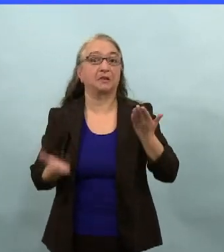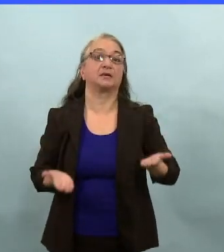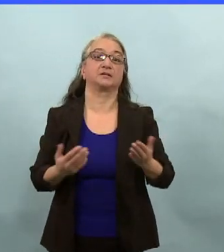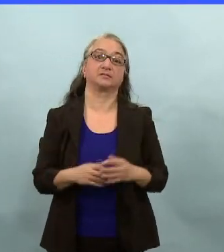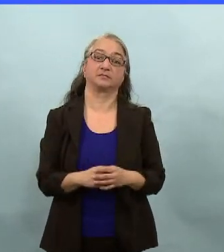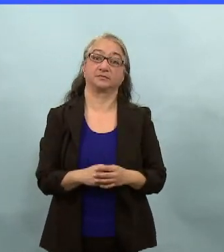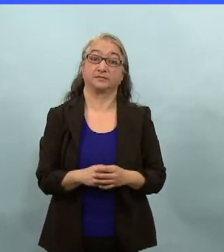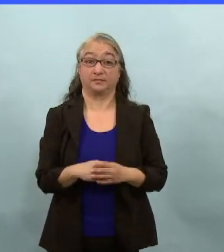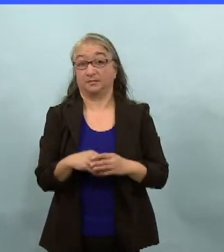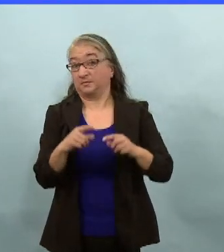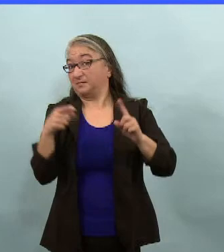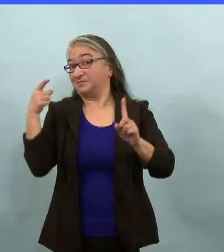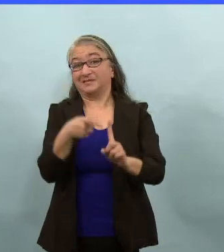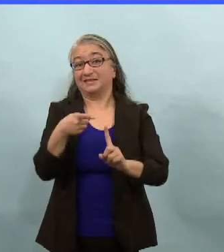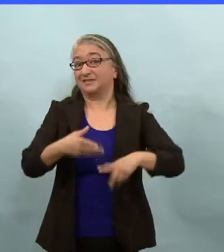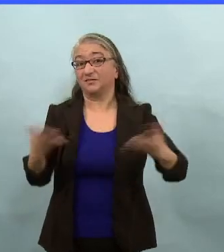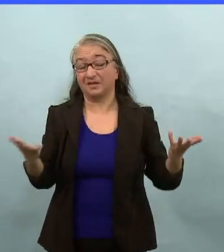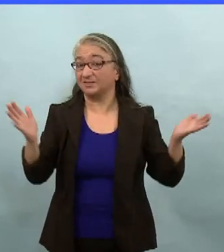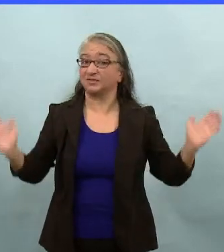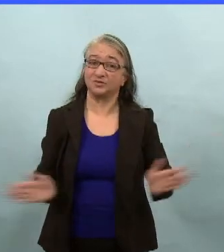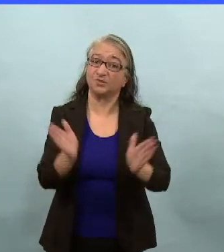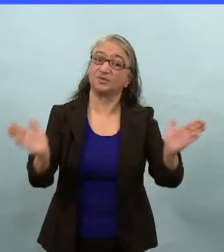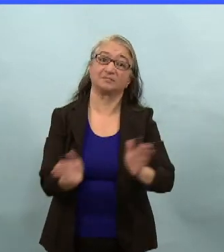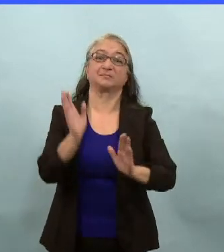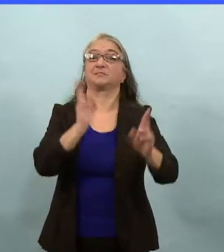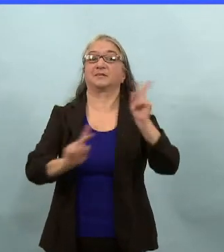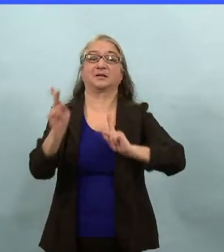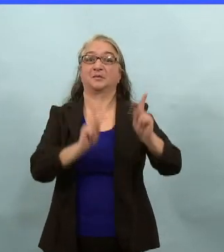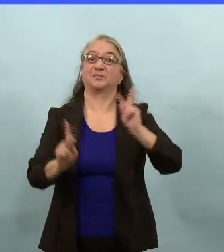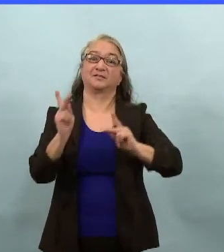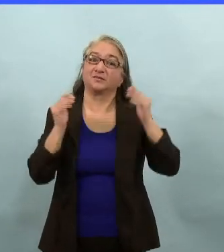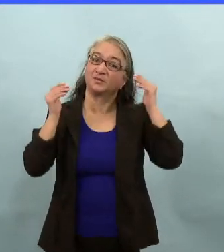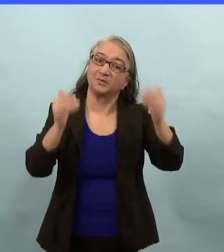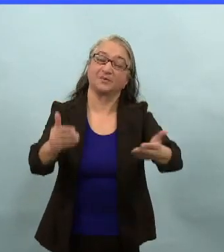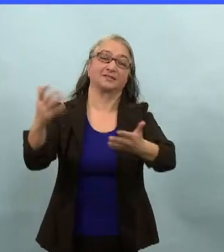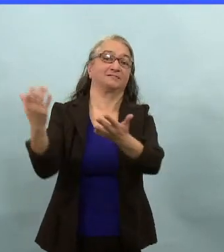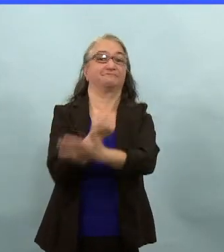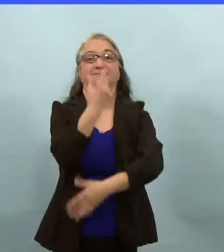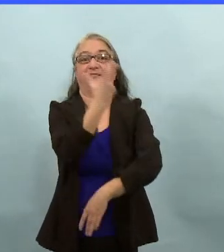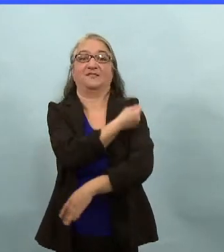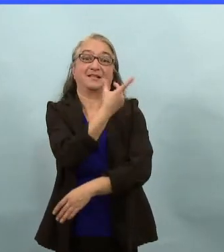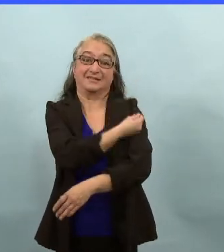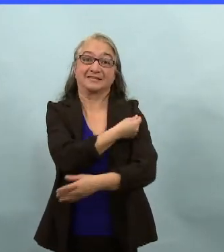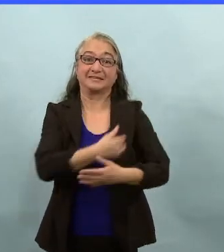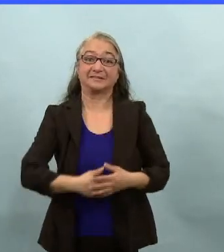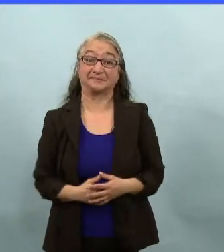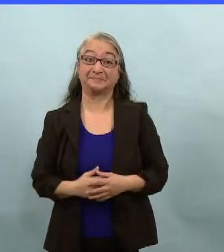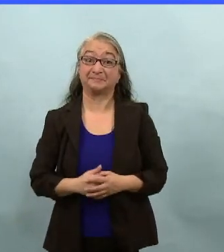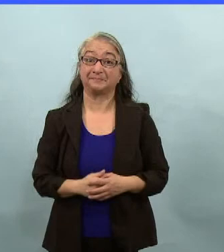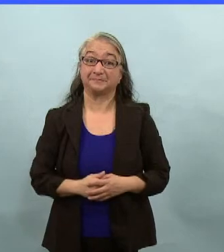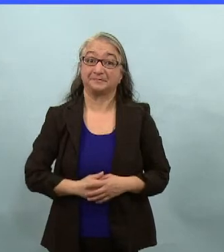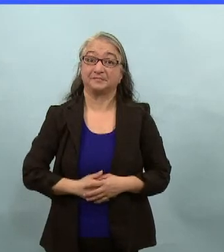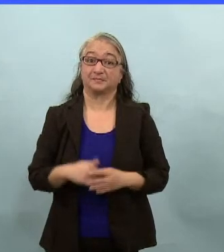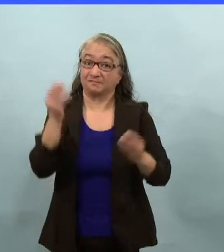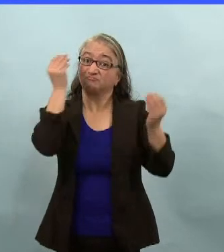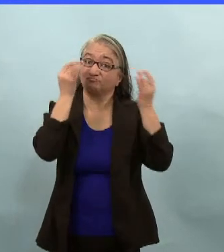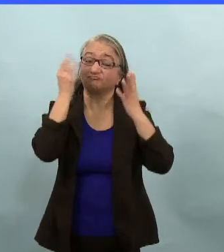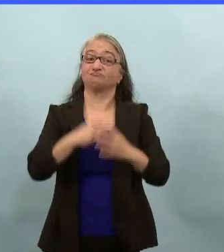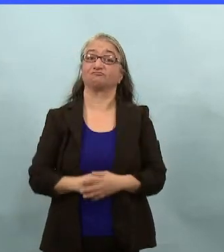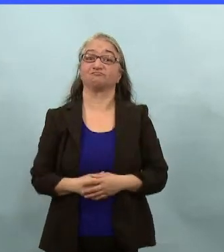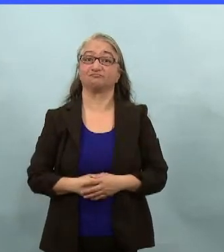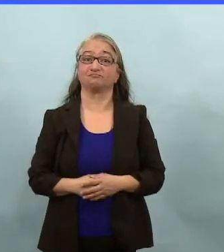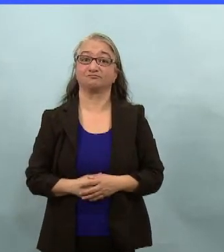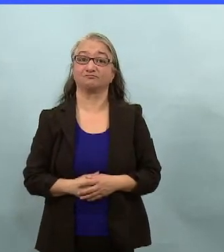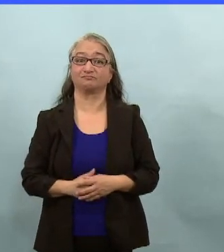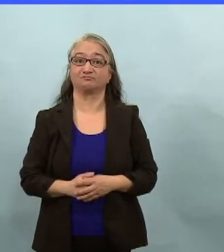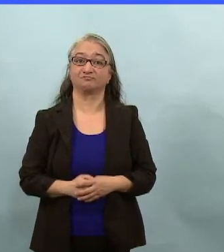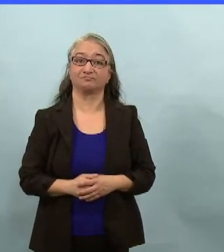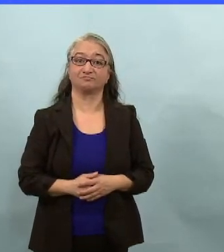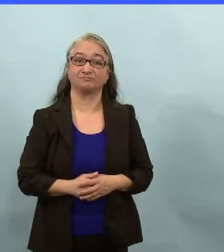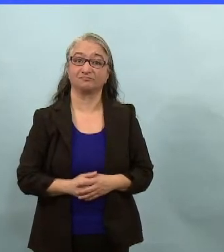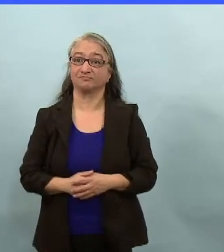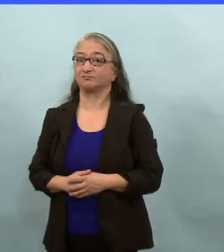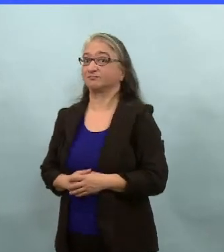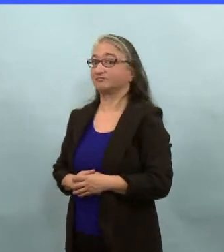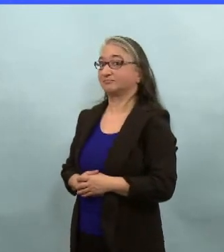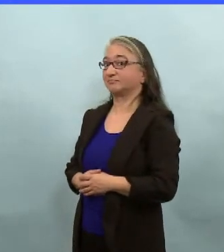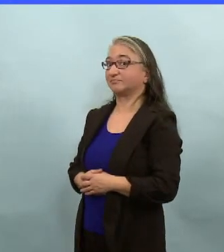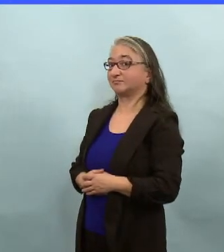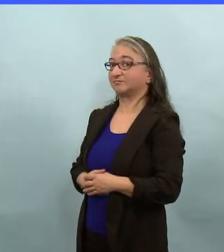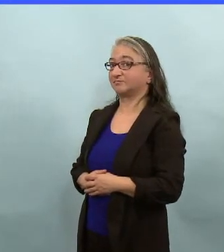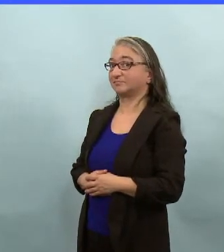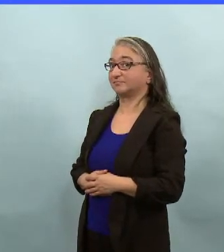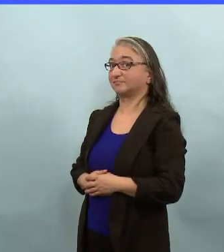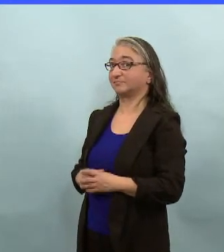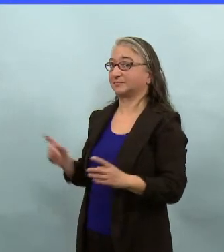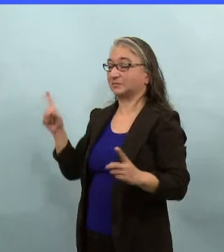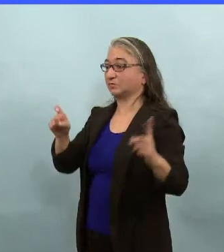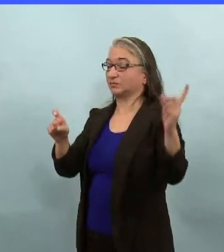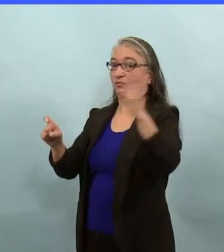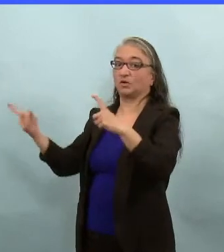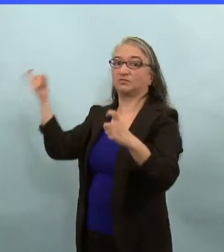to encourage more manitobans to get vaccinated so obviously we we want to explore those options